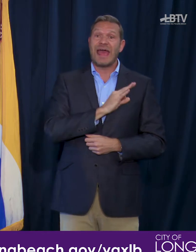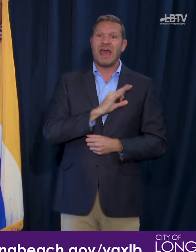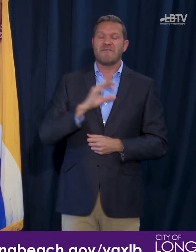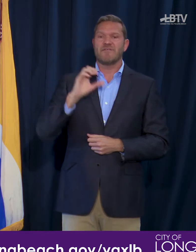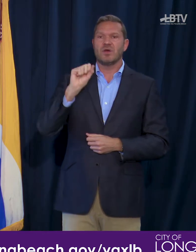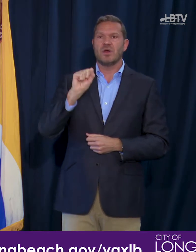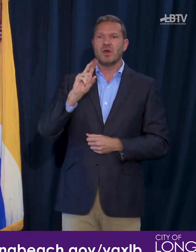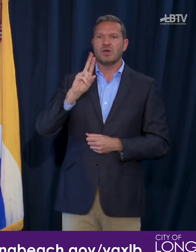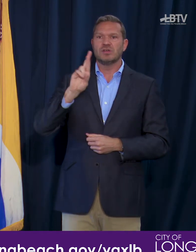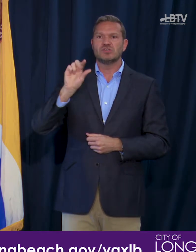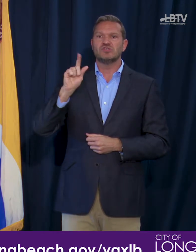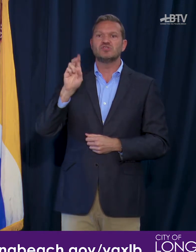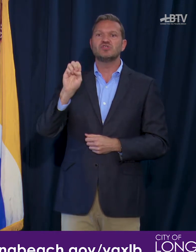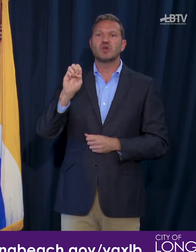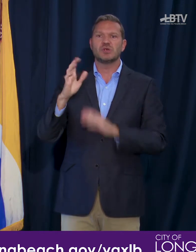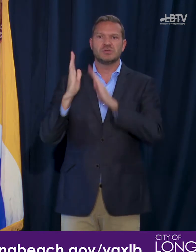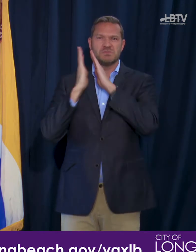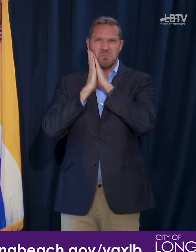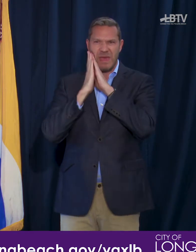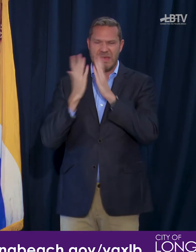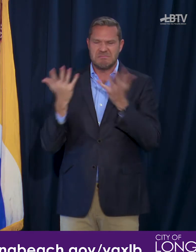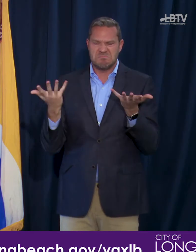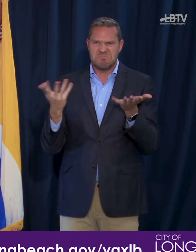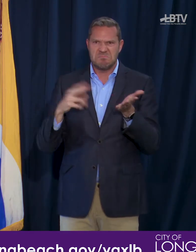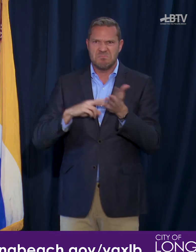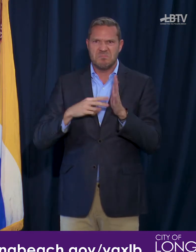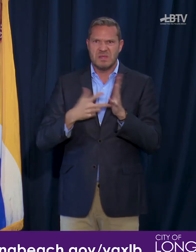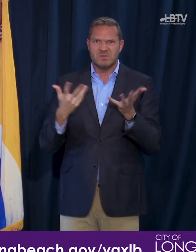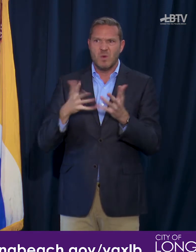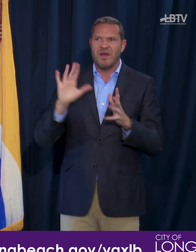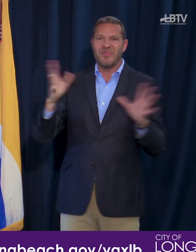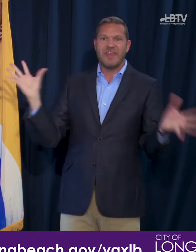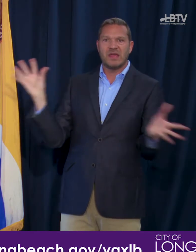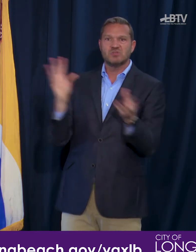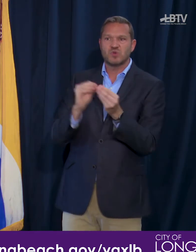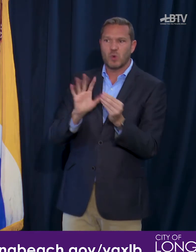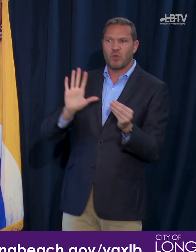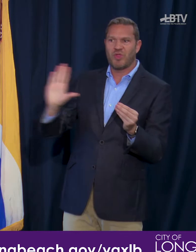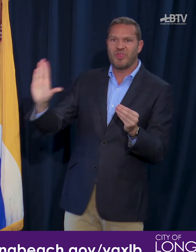into the, into the, into their projections and this has created a much more positive